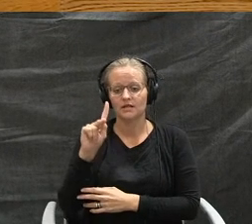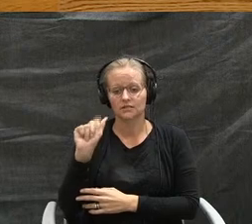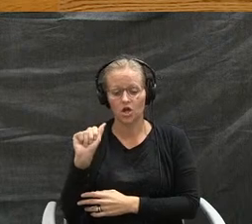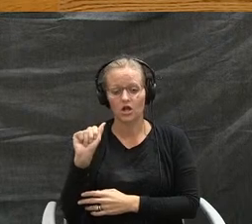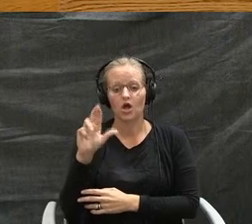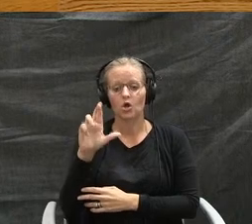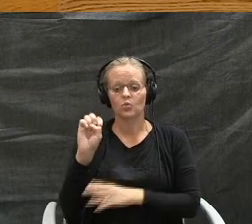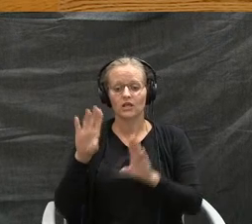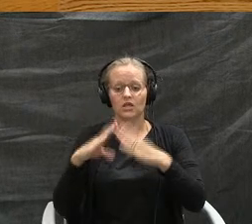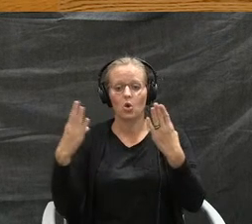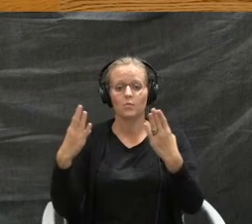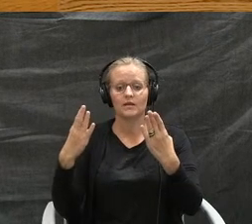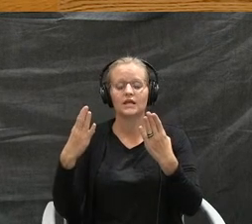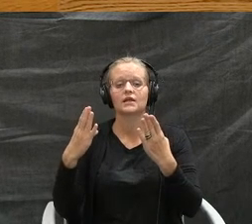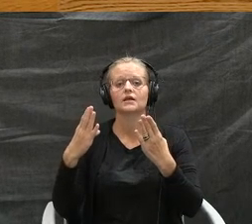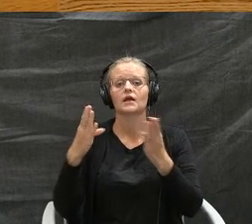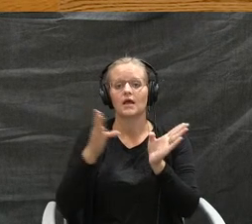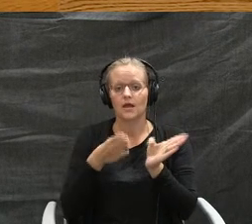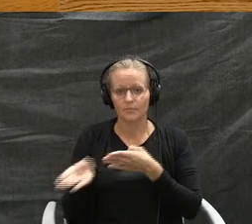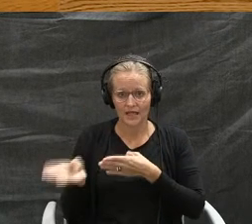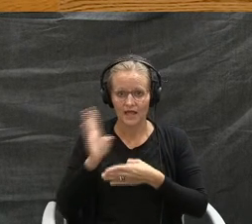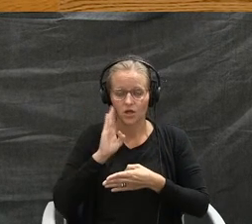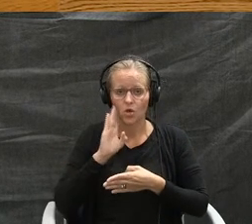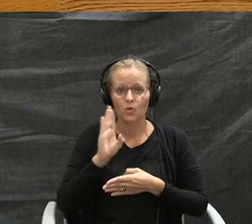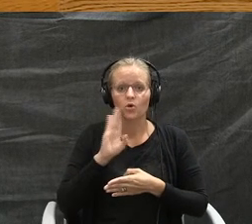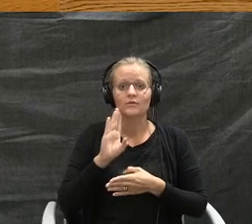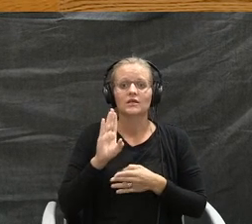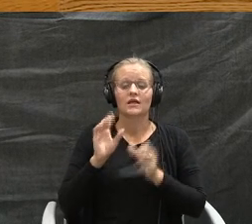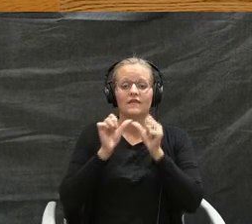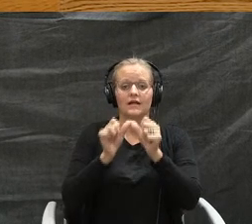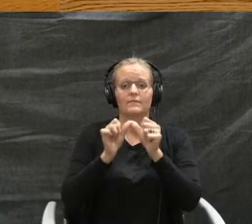model to be implemented at the commencement of twenty 2021